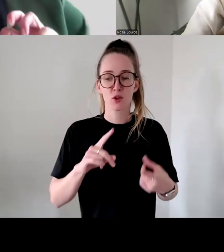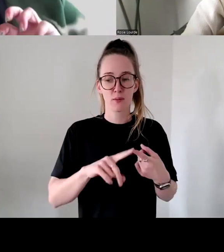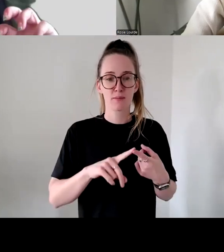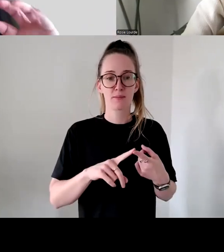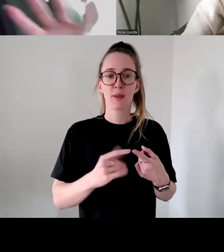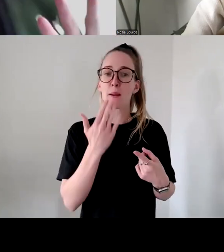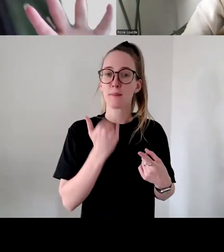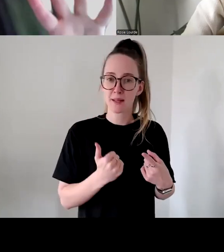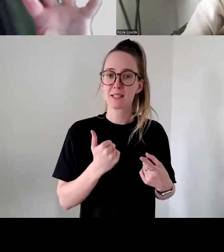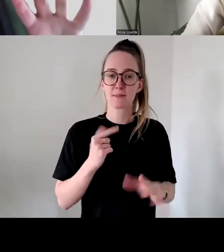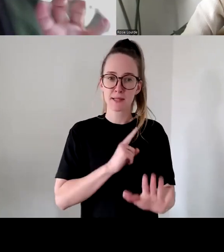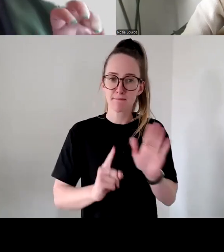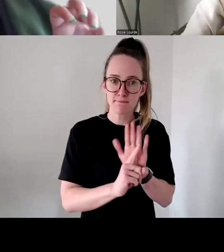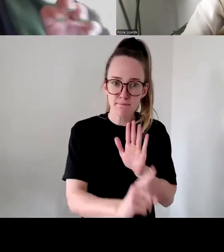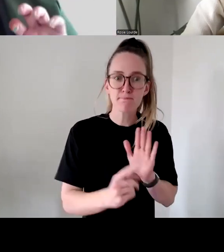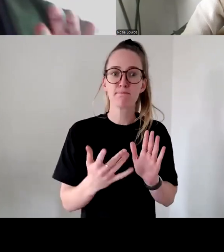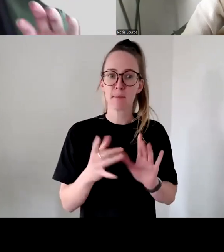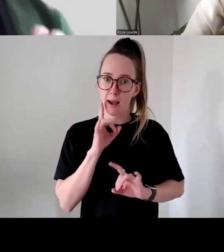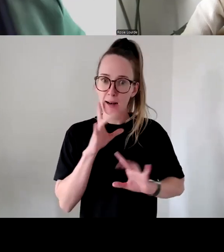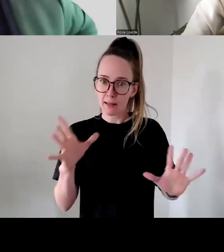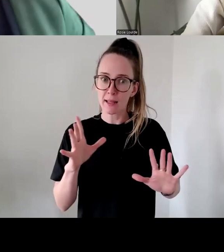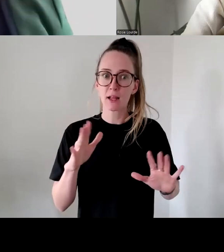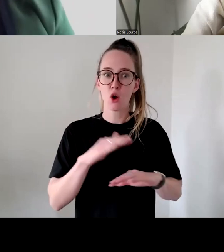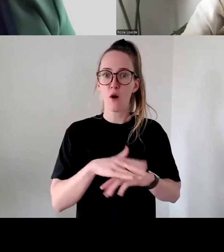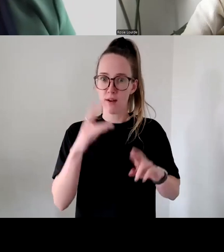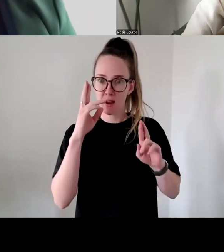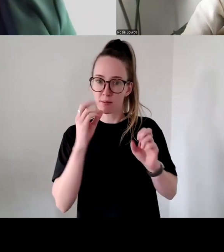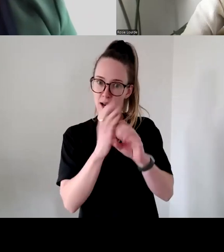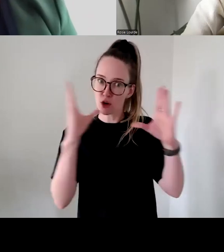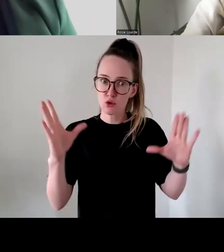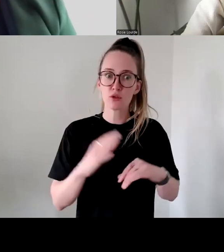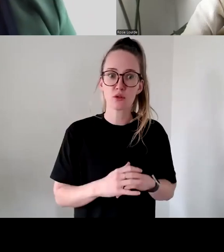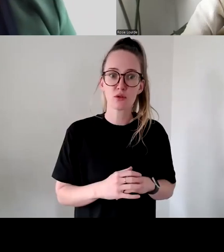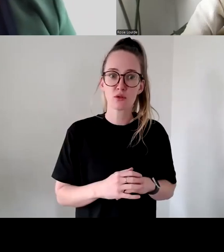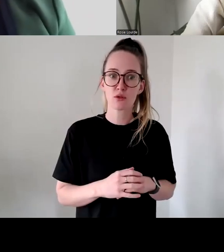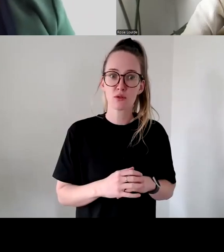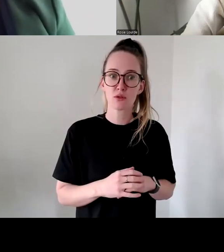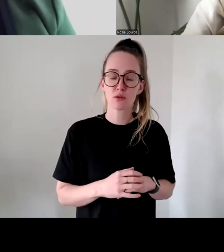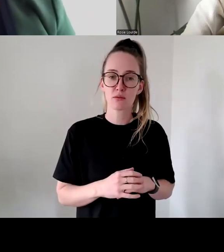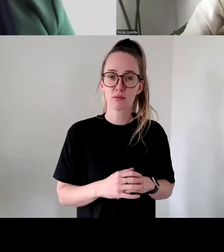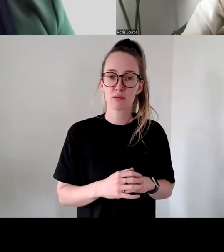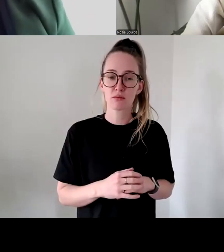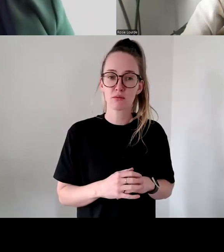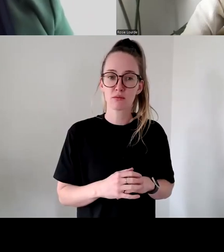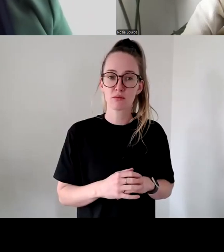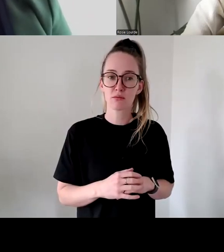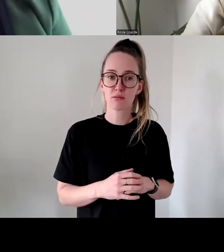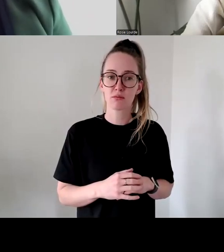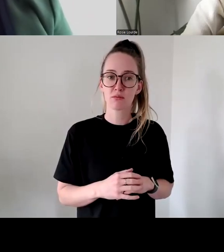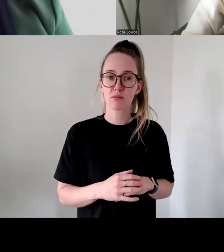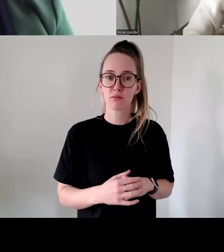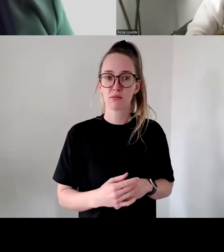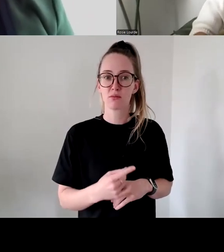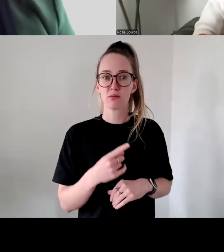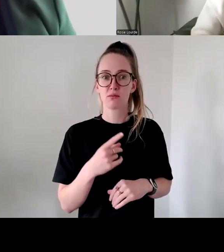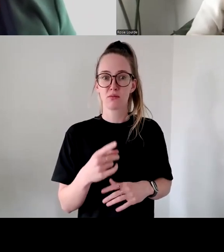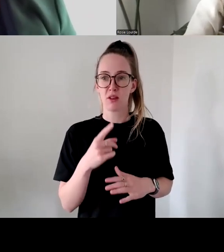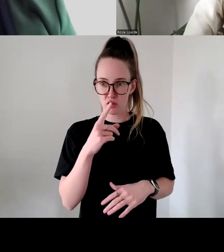for those other-- to the extent that you can, that you expect people will be respectful,